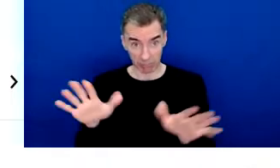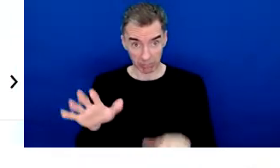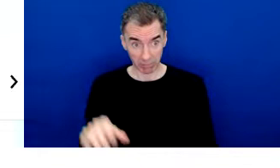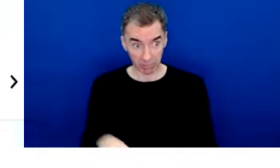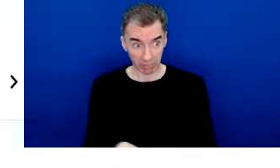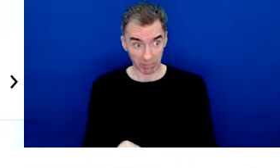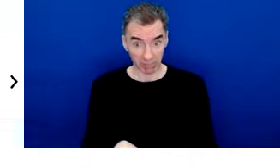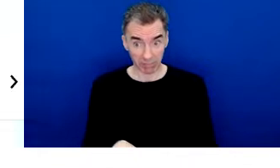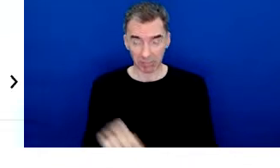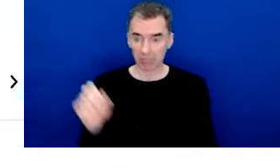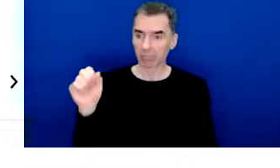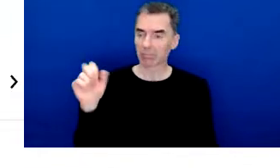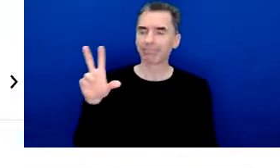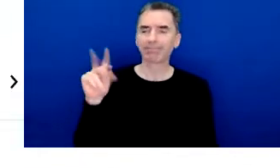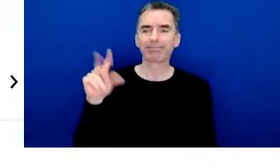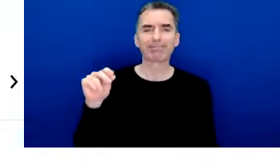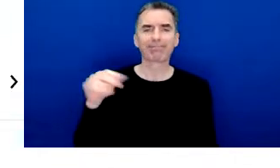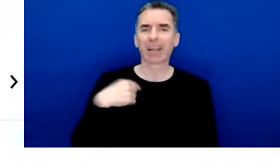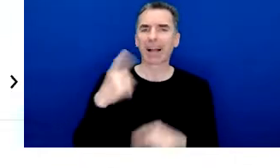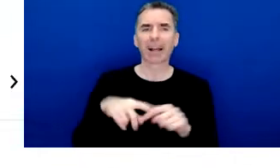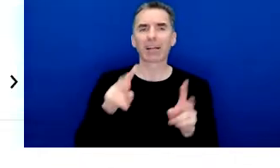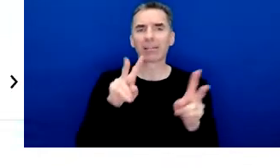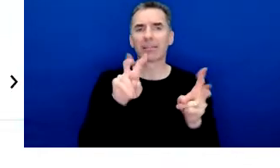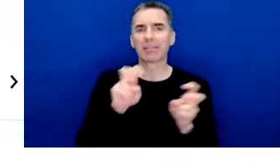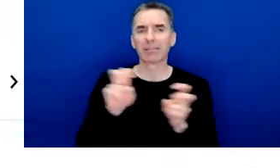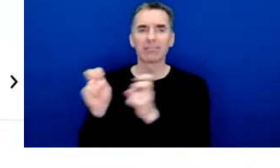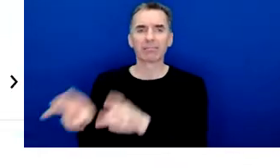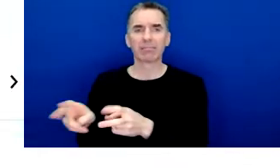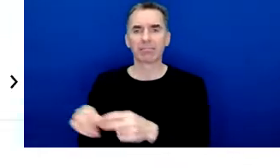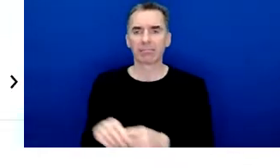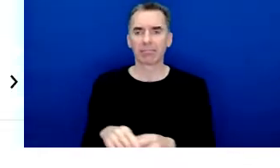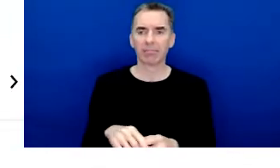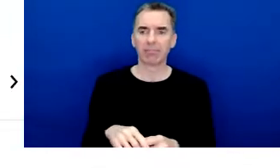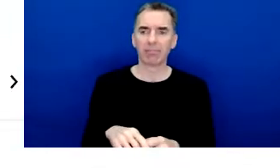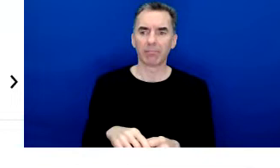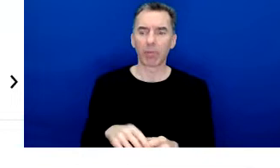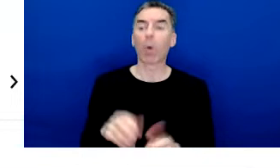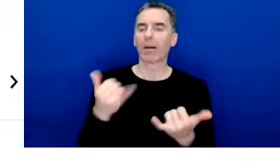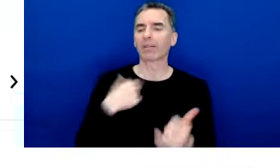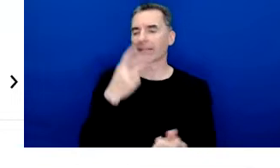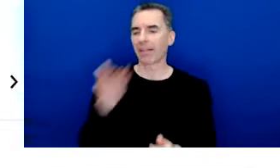It is. I don't have it to drop it in there. Oh, okay. Oh, here it is. Lydia. Got it.